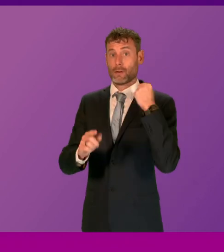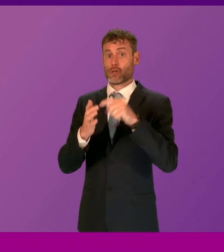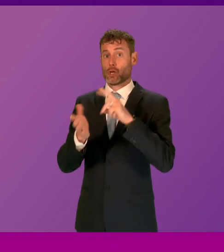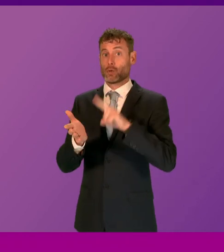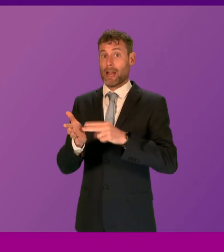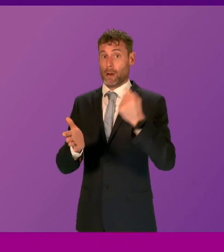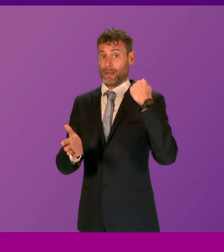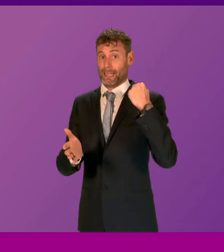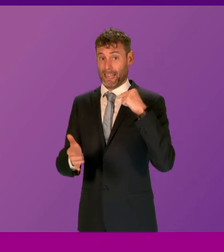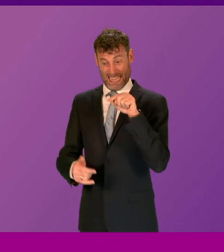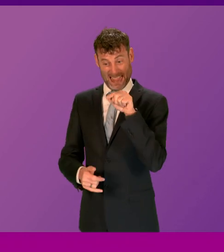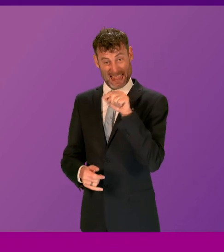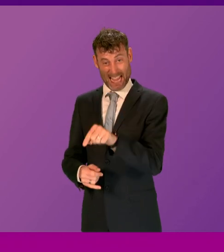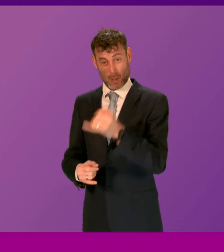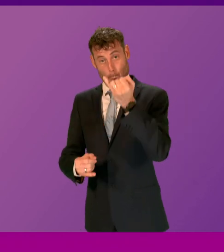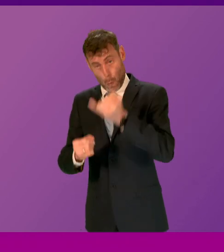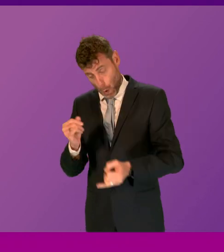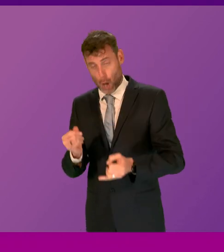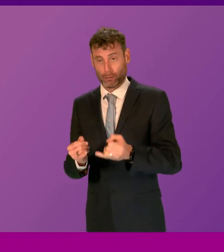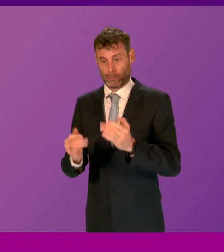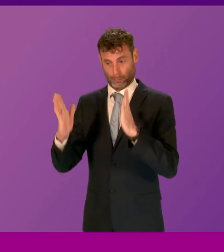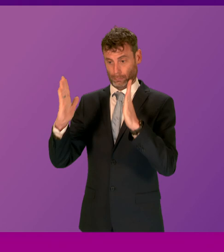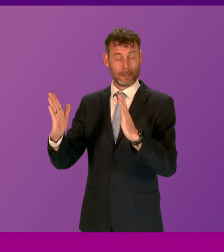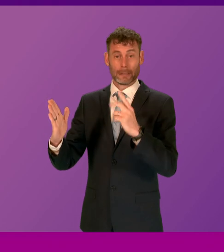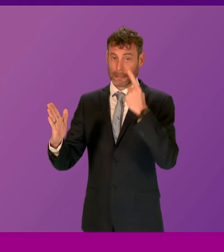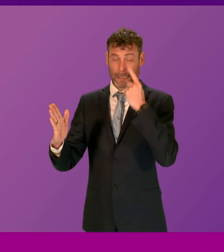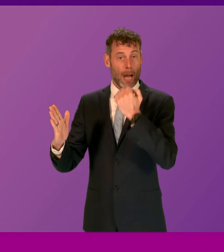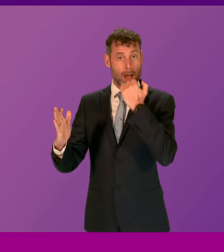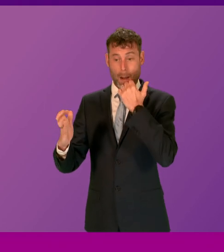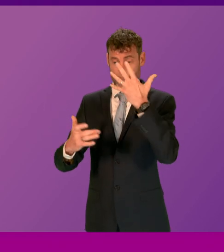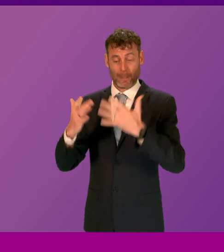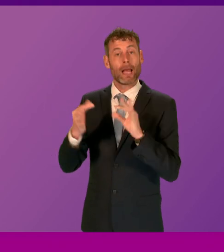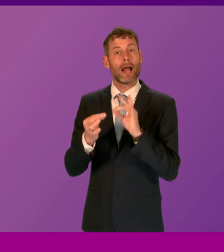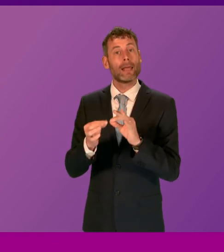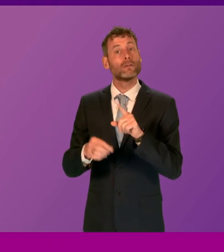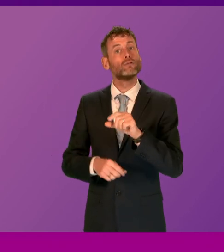month ever for long waits at Scotland’s A and E departments.